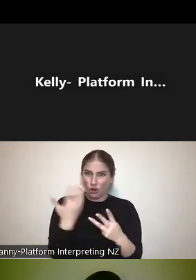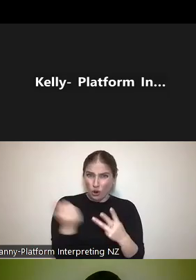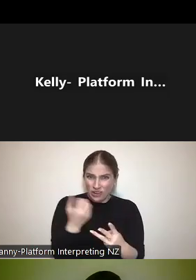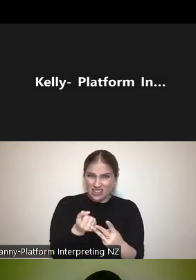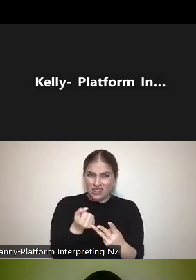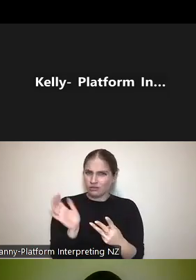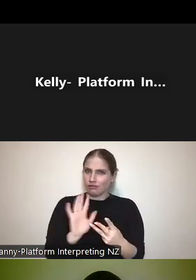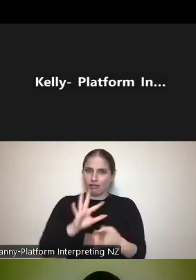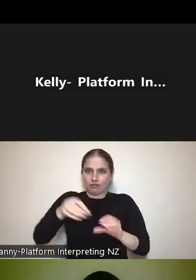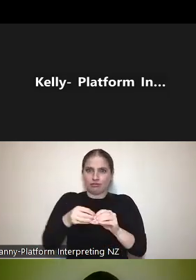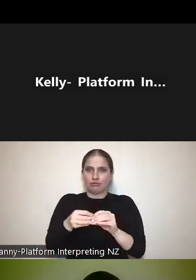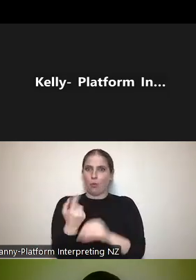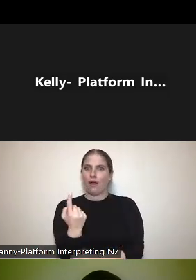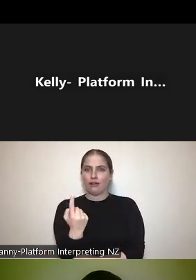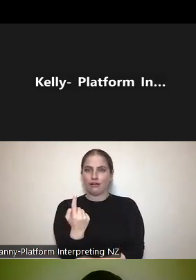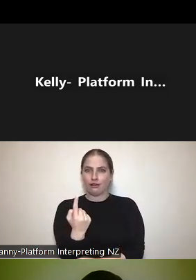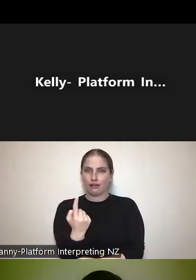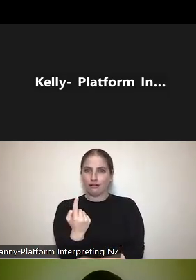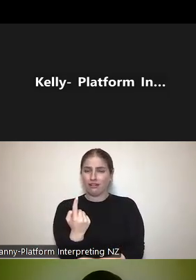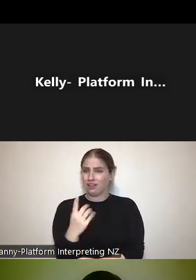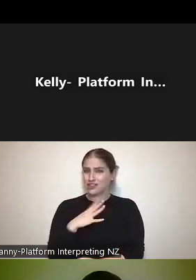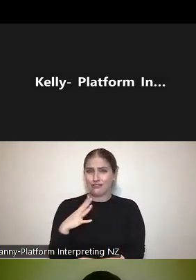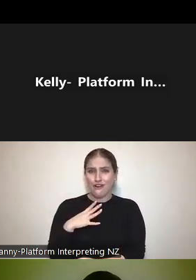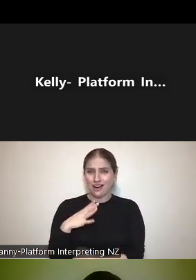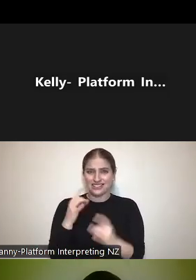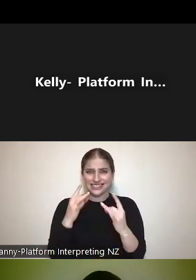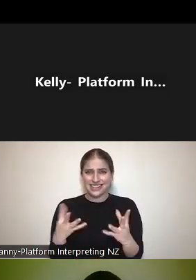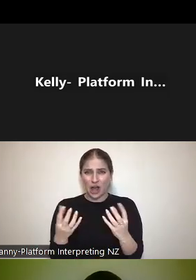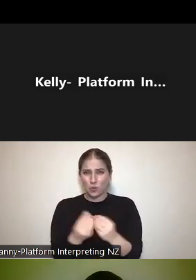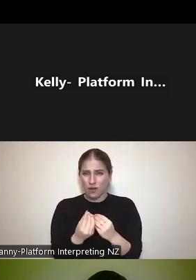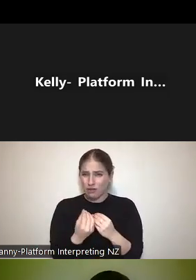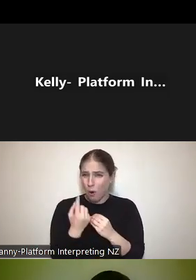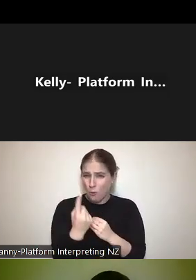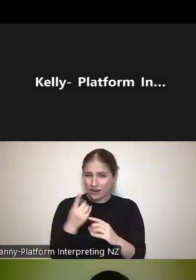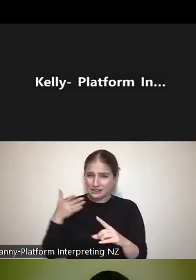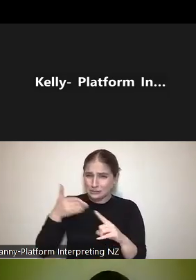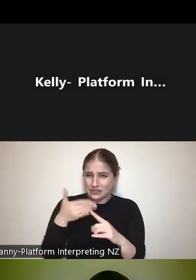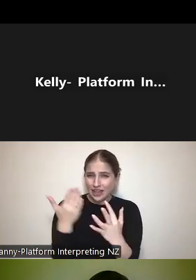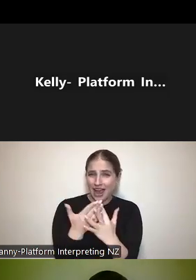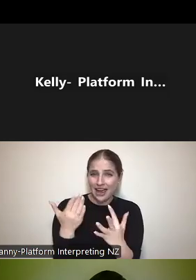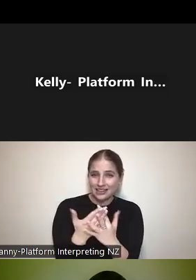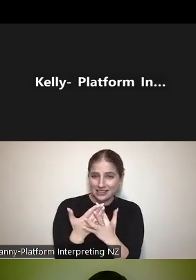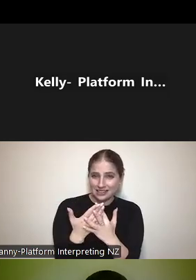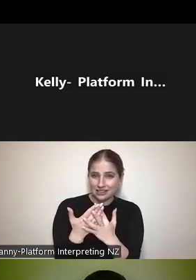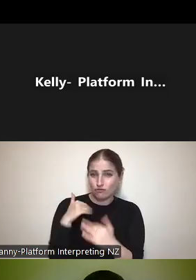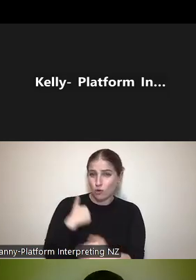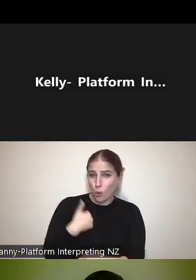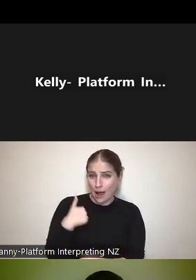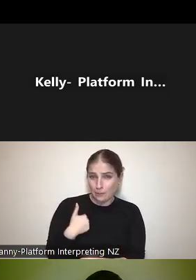It's completely fine to get started with one specific access requirement in mind, or one specific community in mind, but then think broadly,